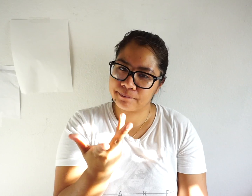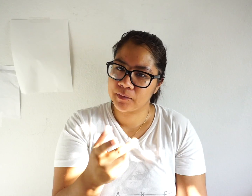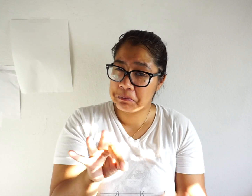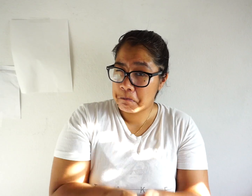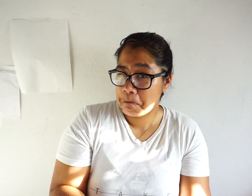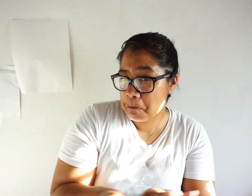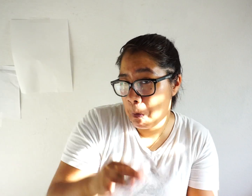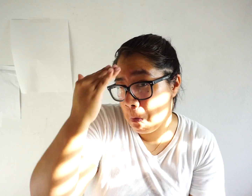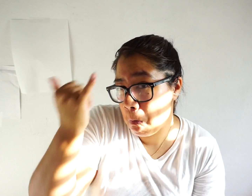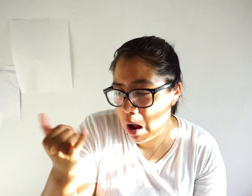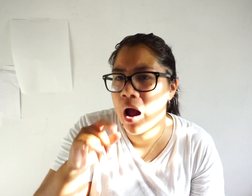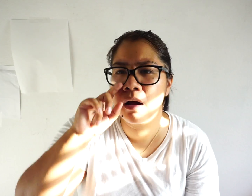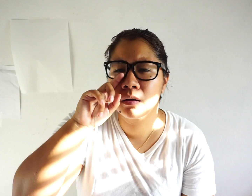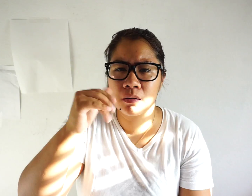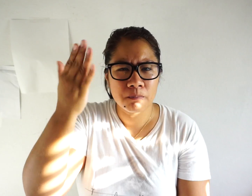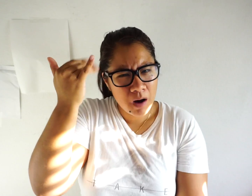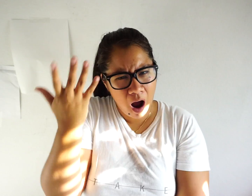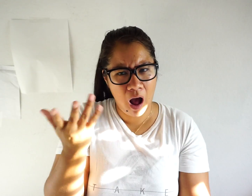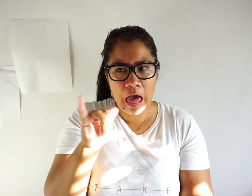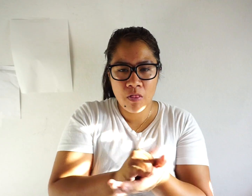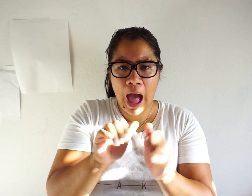It is important because